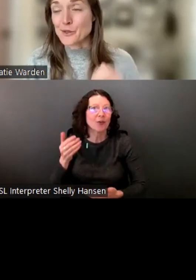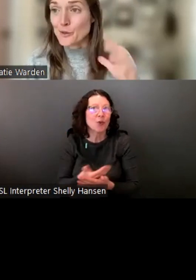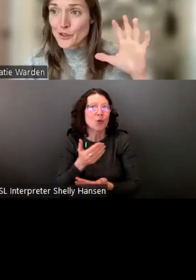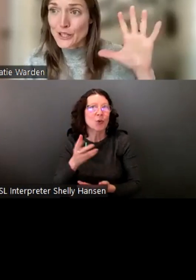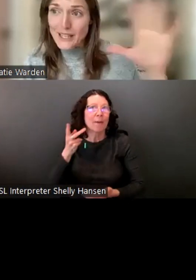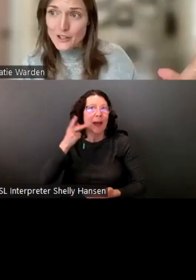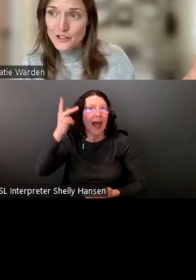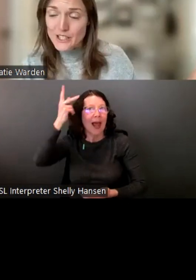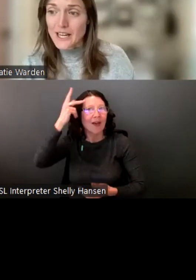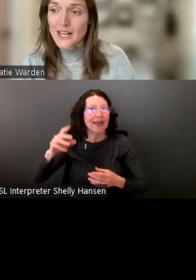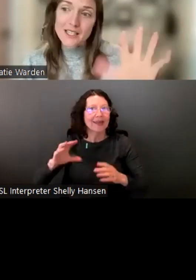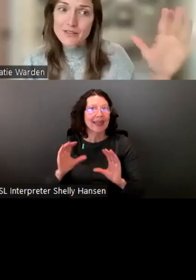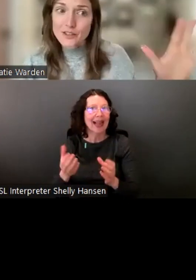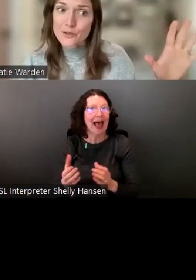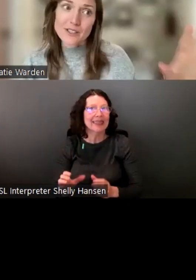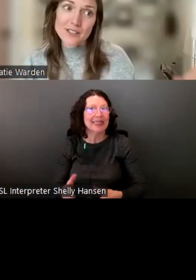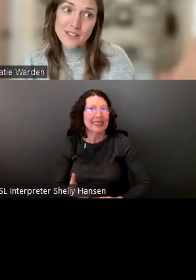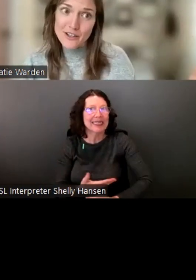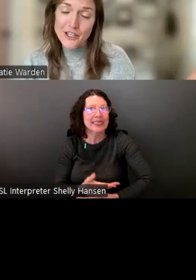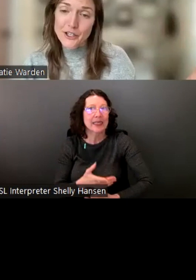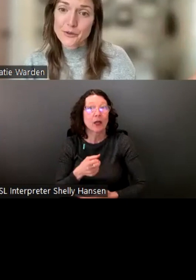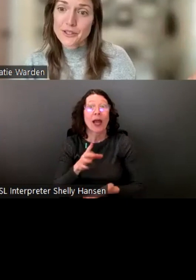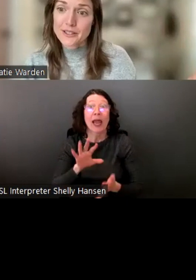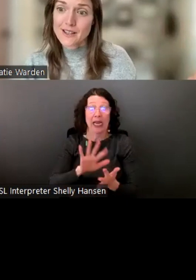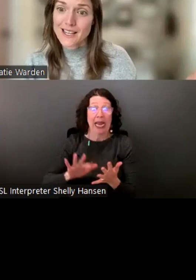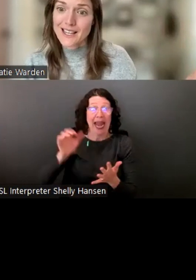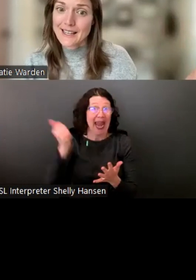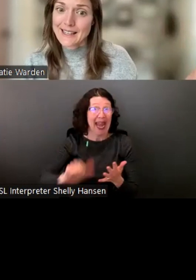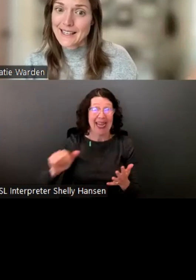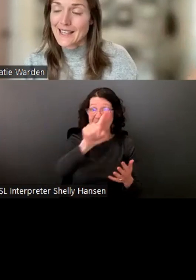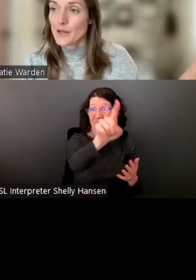So if you're encountering any of those scenarios,